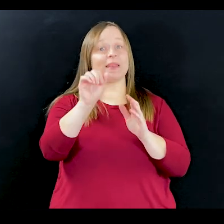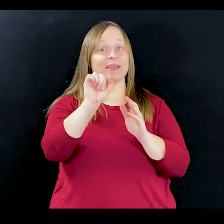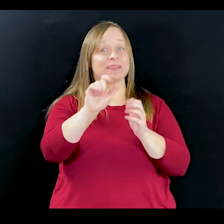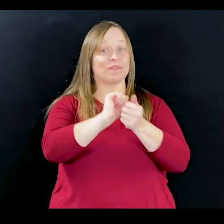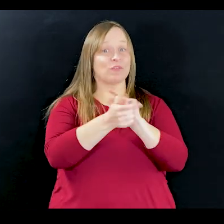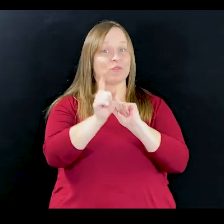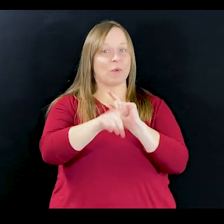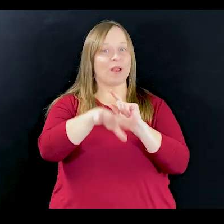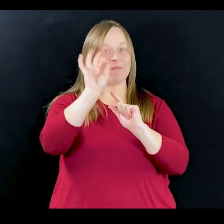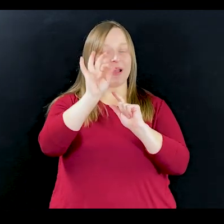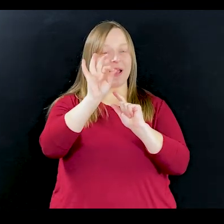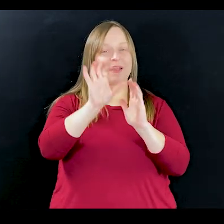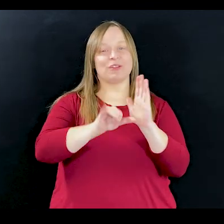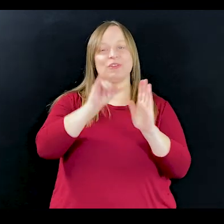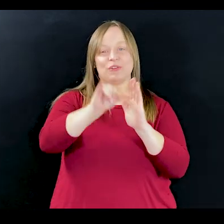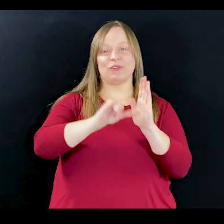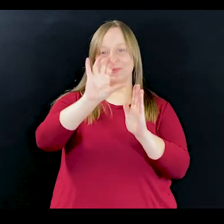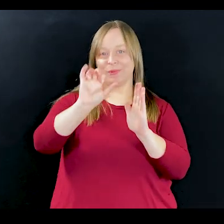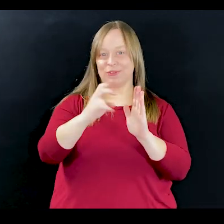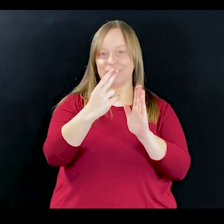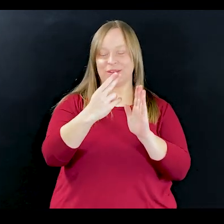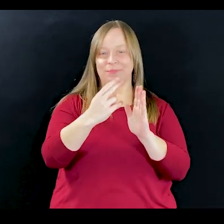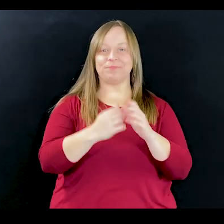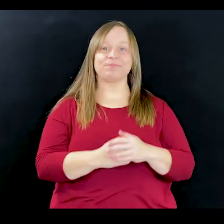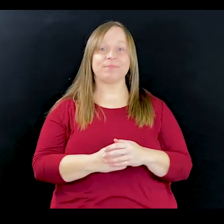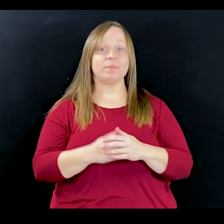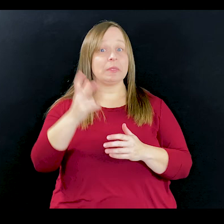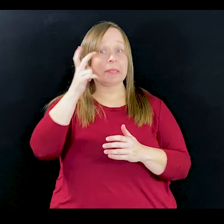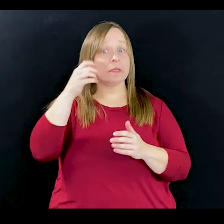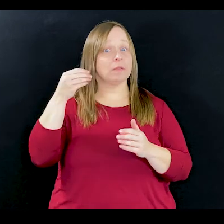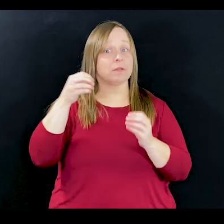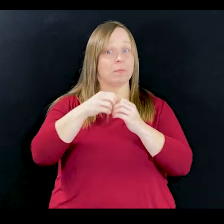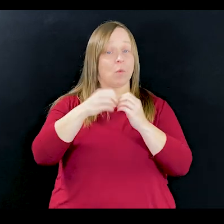The closed caption version of this podcast is available on our YouTube channel